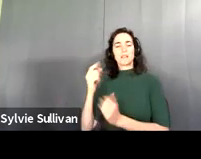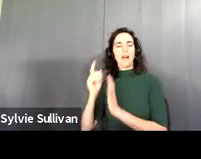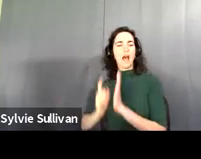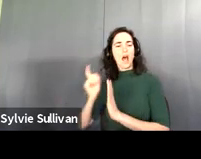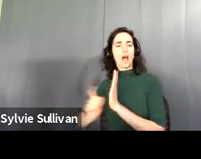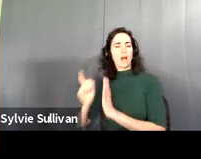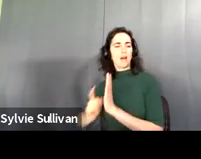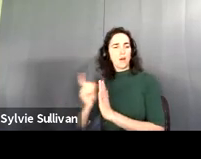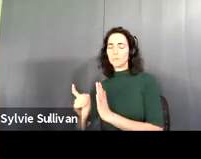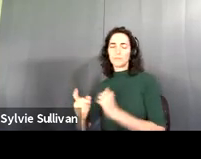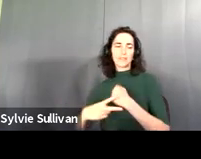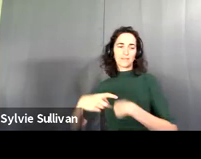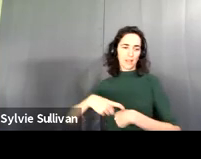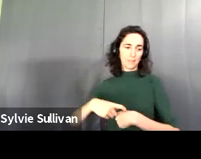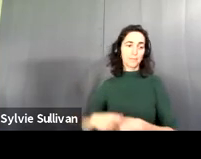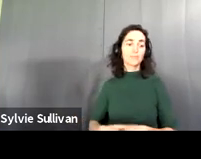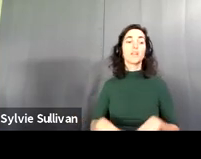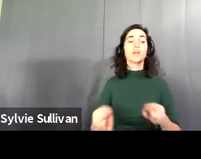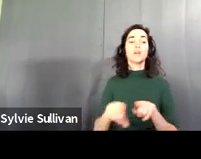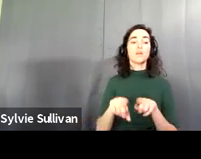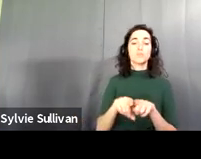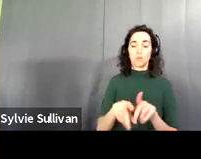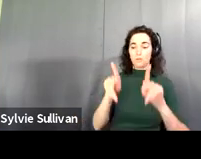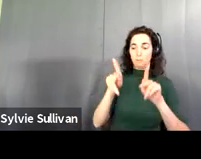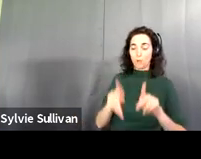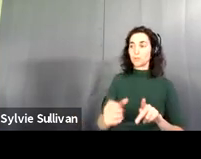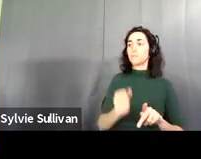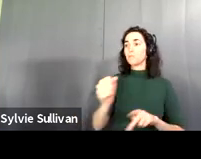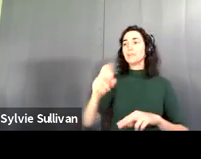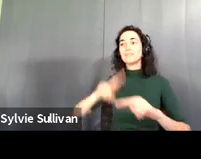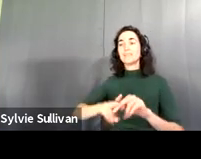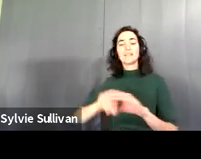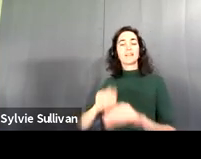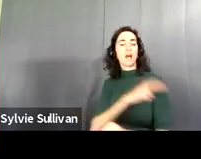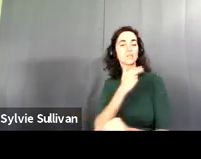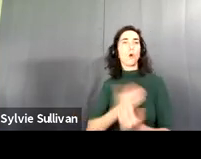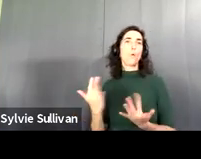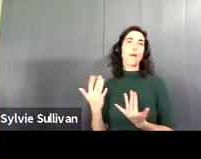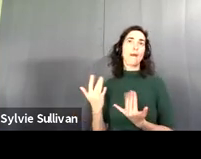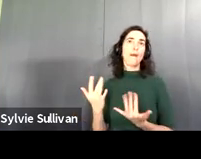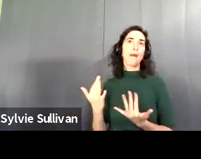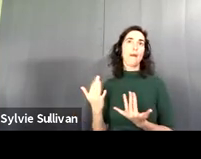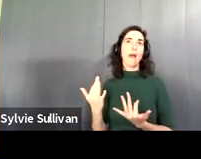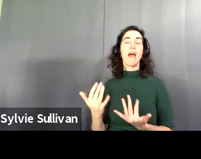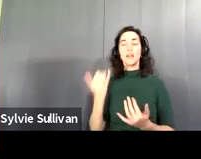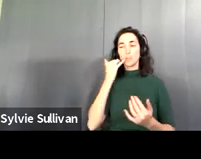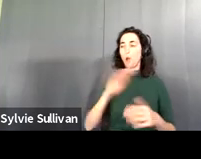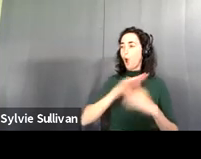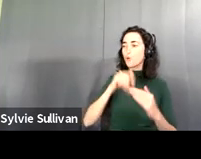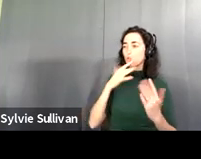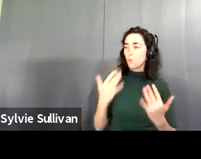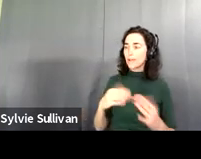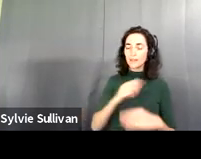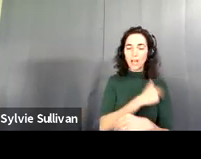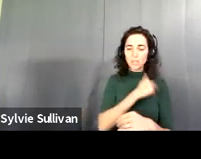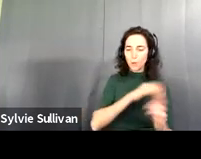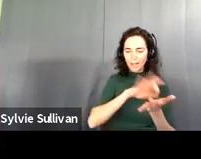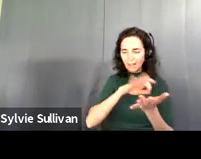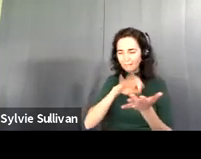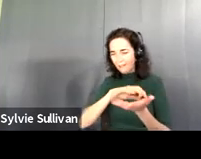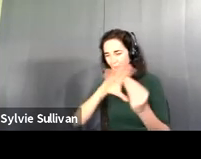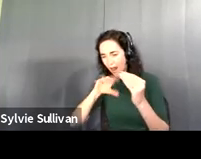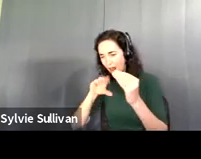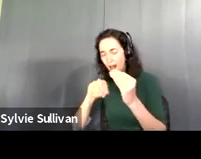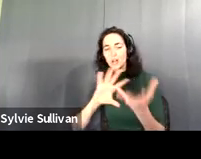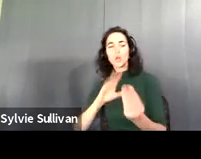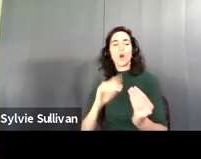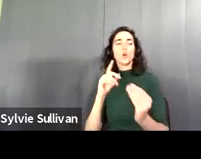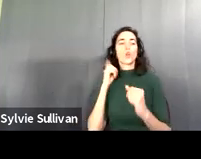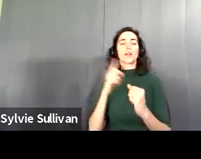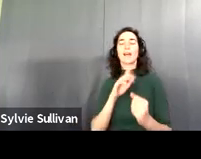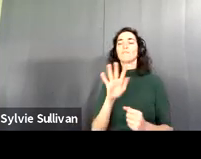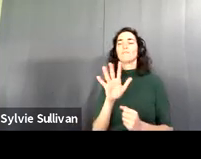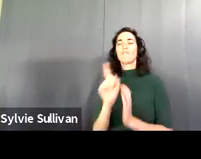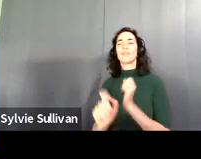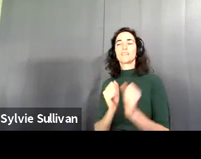Also, it saves the time of about 45 years in hospital waiting areas. Because when an individual goes to a hospital setting to receive crisis care or mental health care.